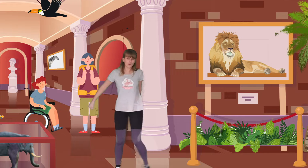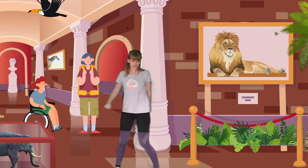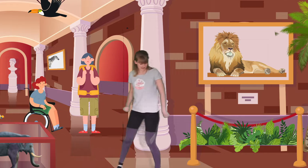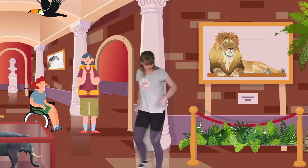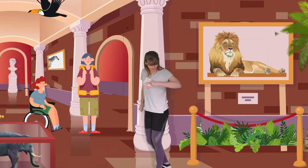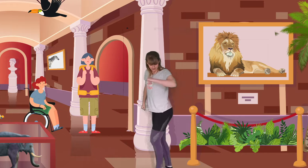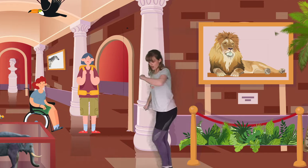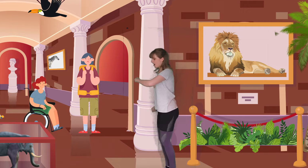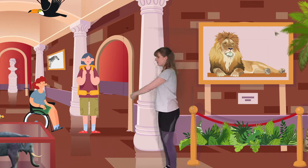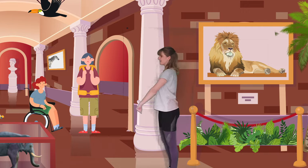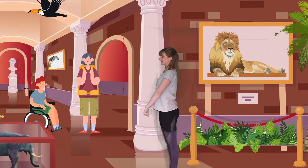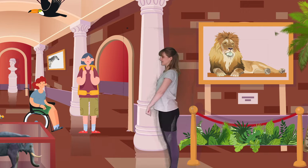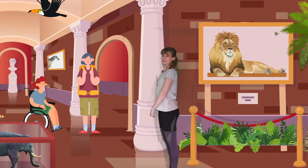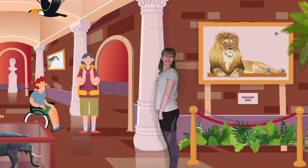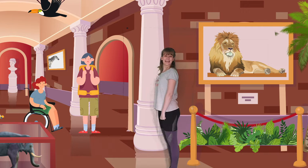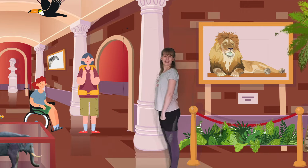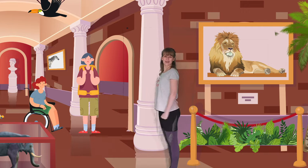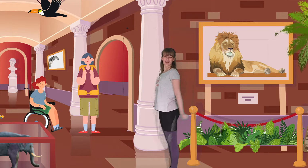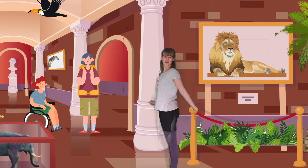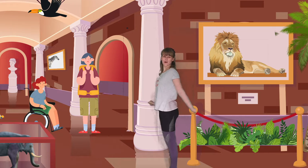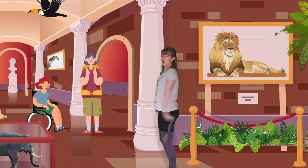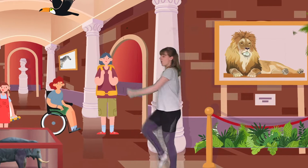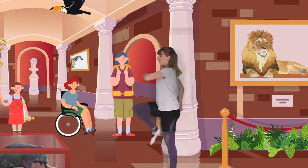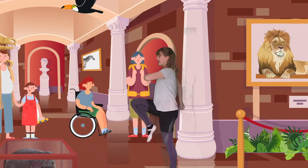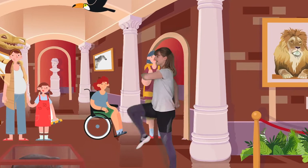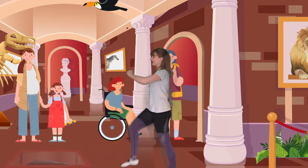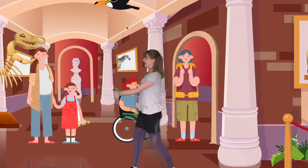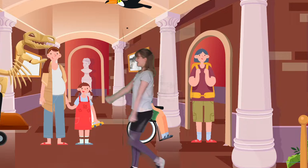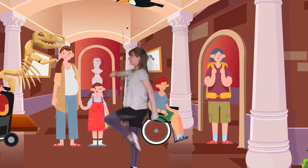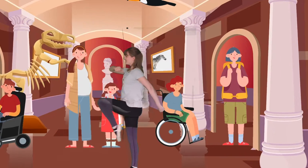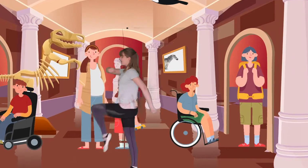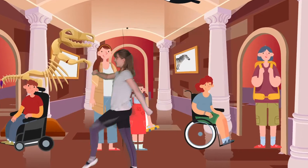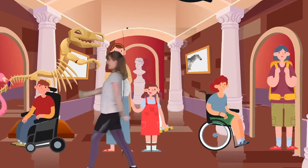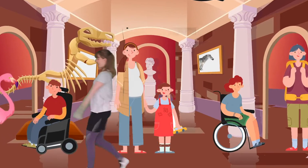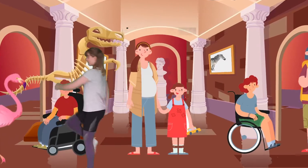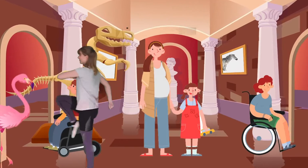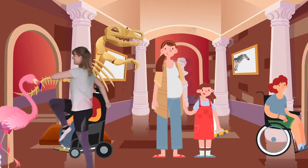together. Are we ready, here we go, one, two, three,